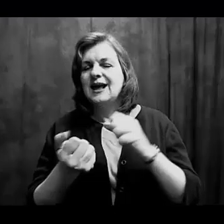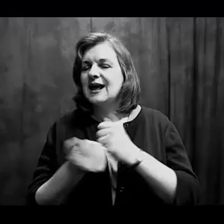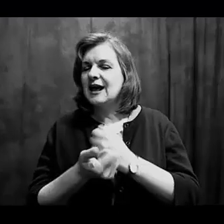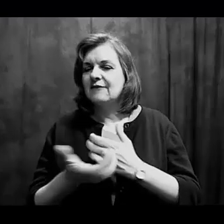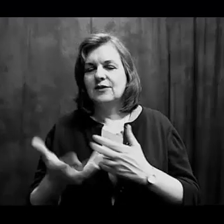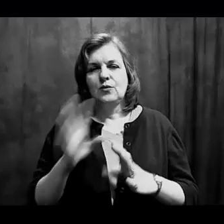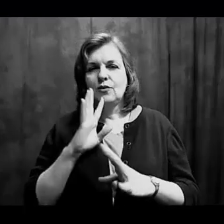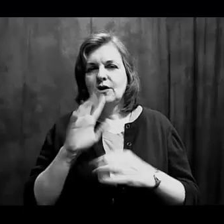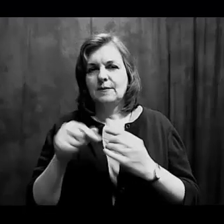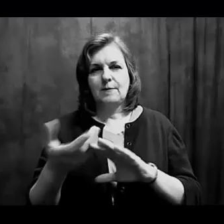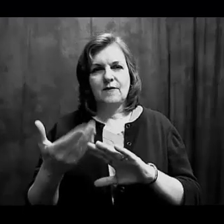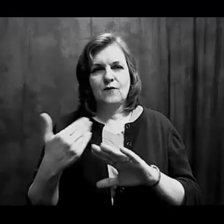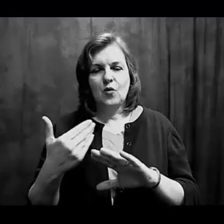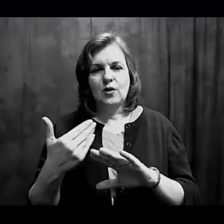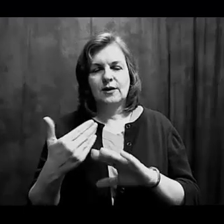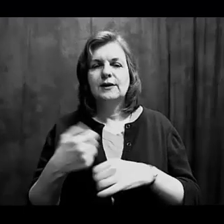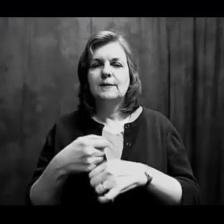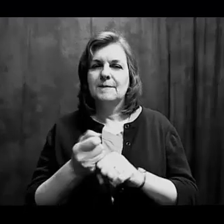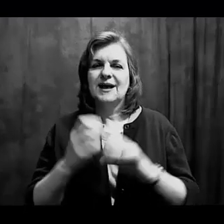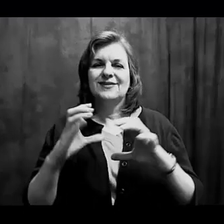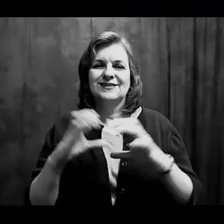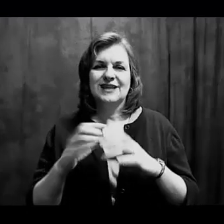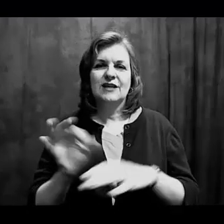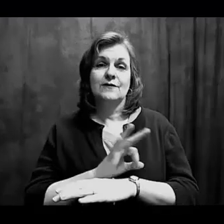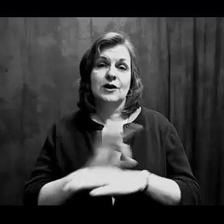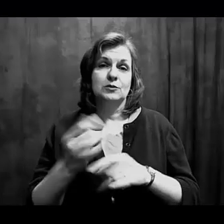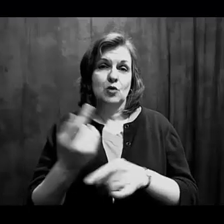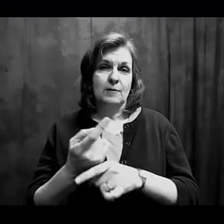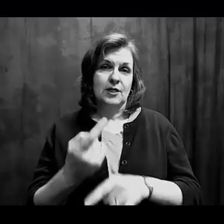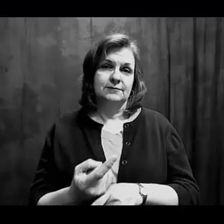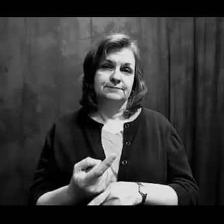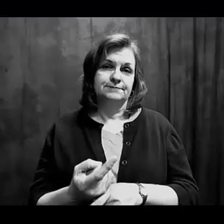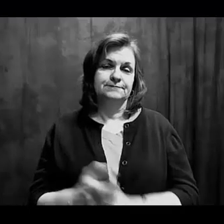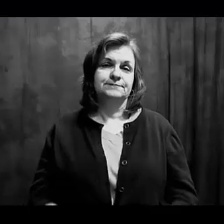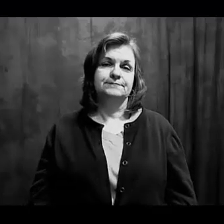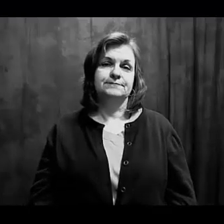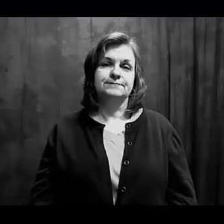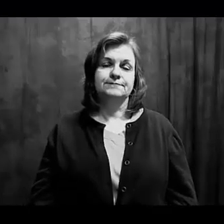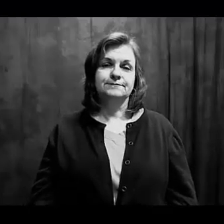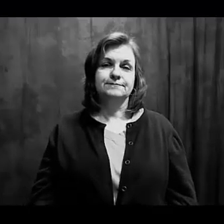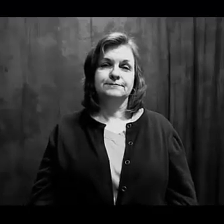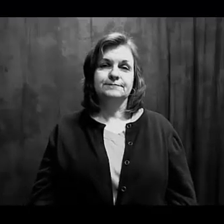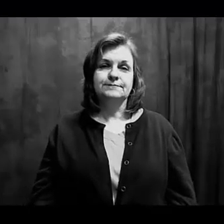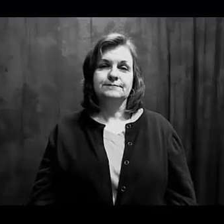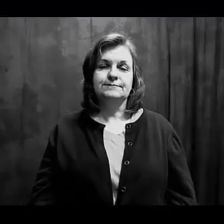to make these cells work and function as they are supposed to